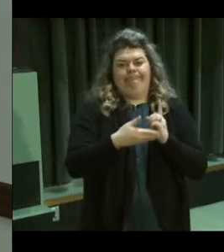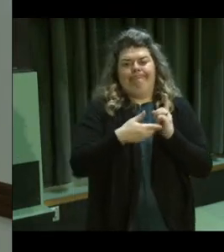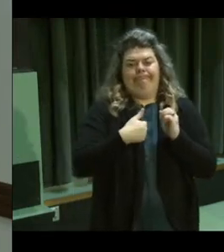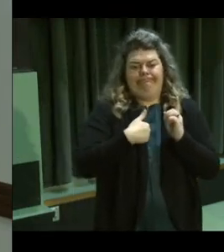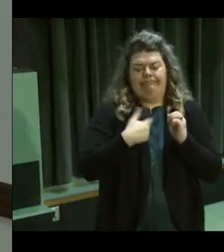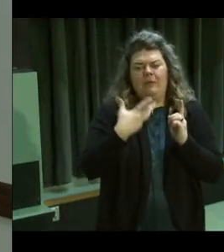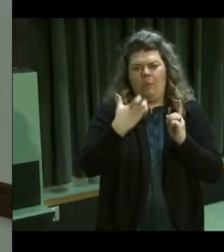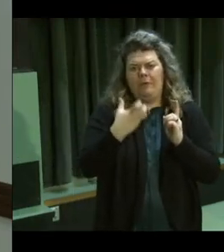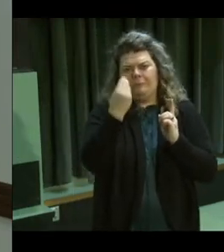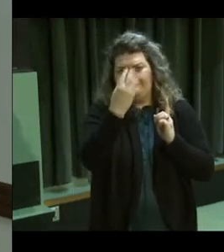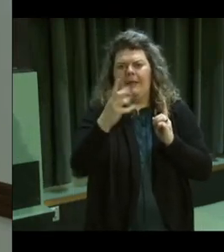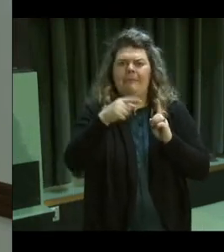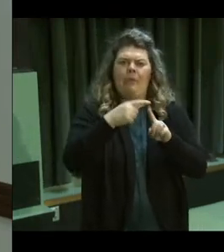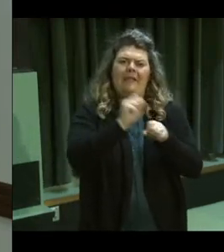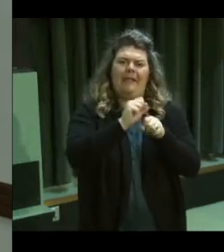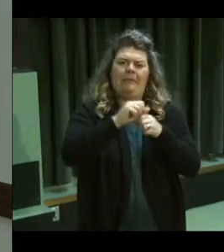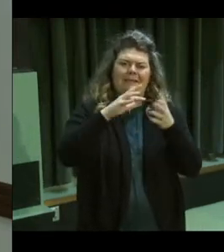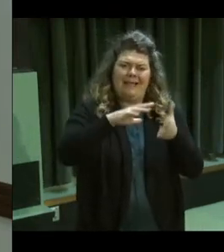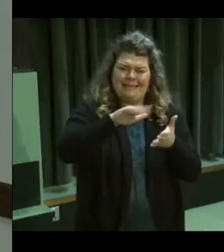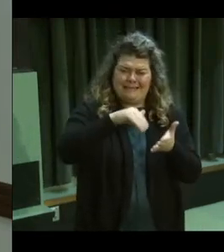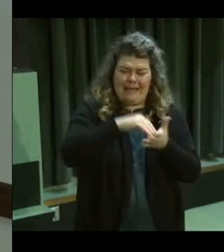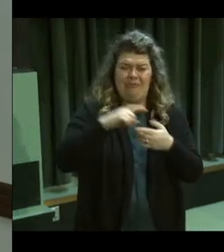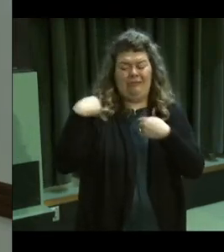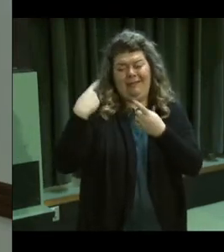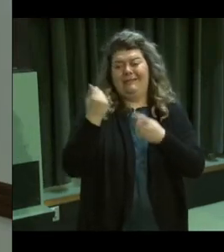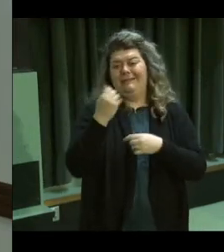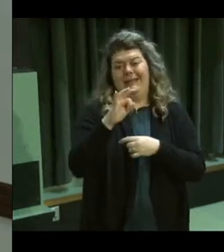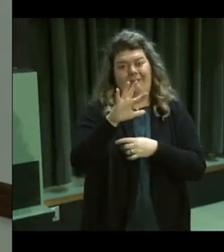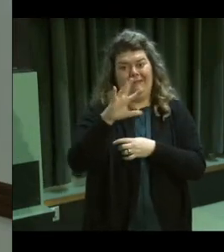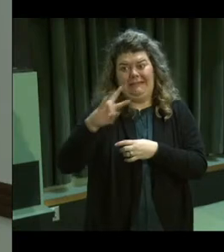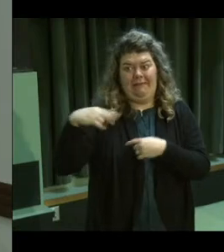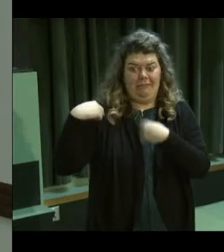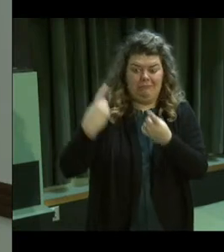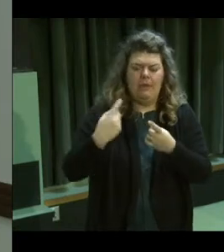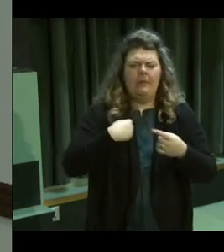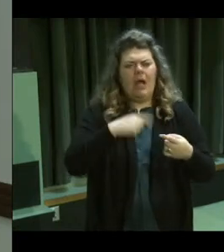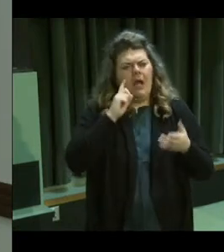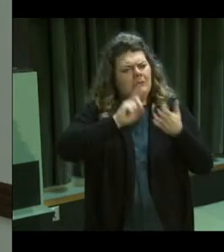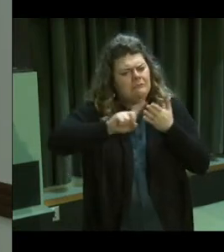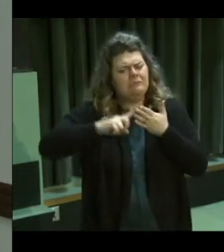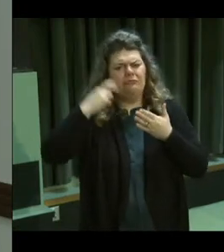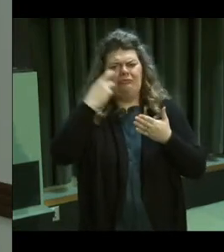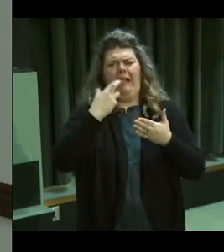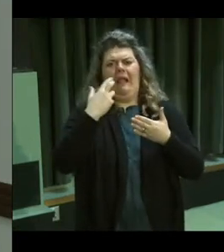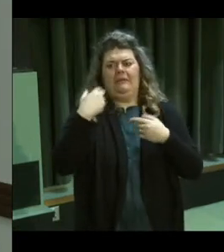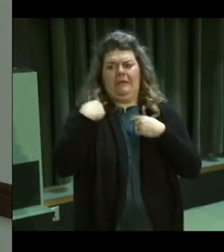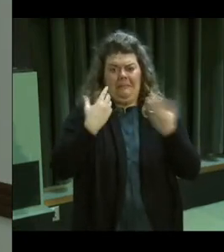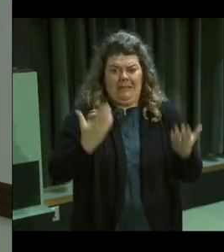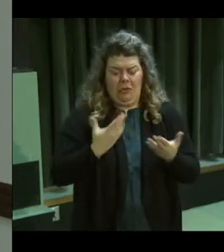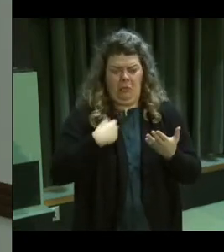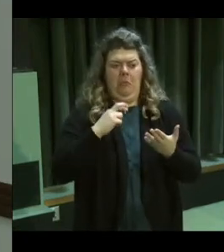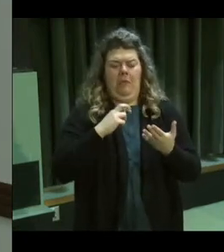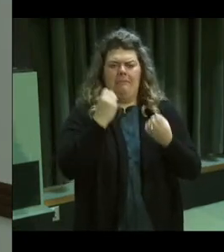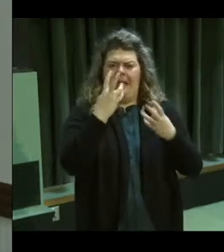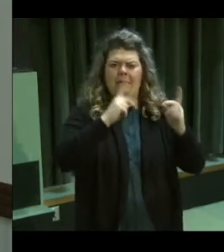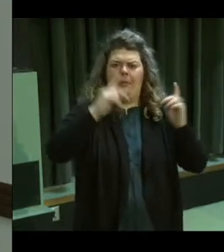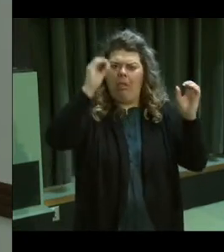point of privilege and let you know about the labor study center. It's been in existence at U of M since 1957, but I'm